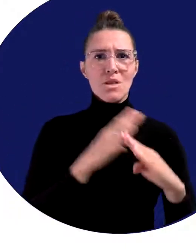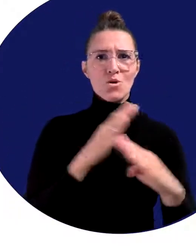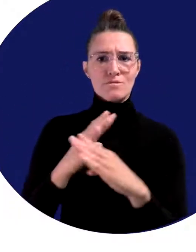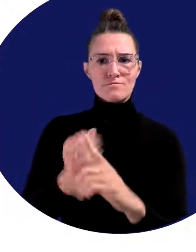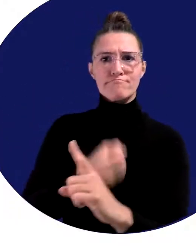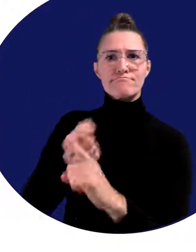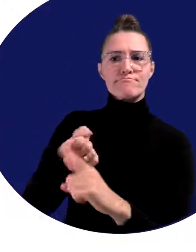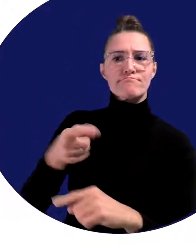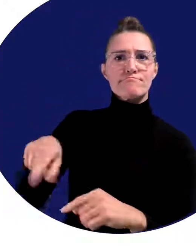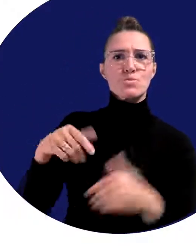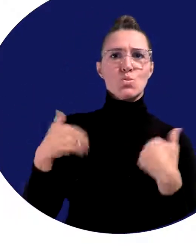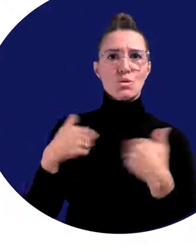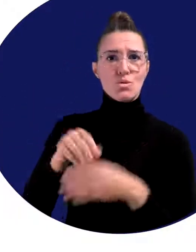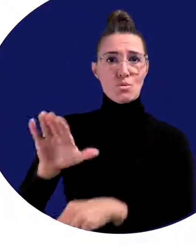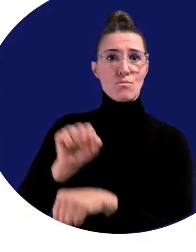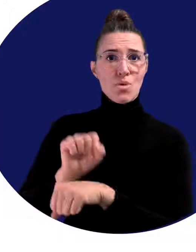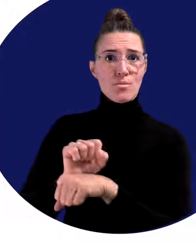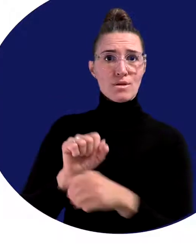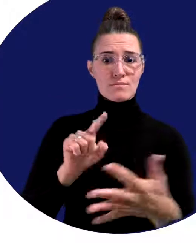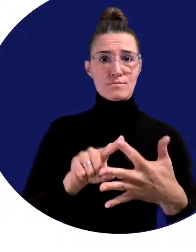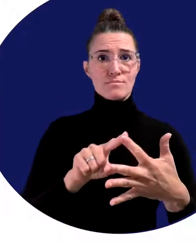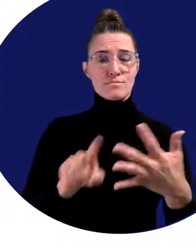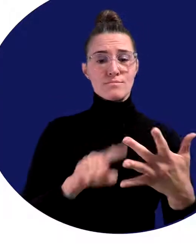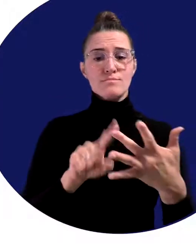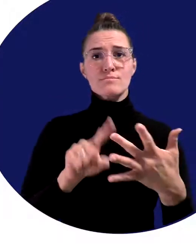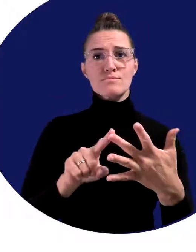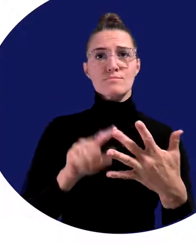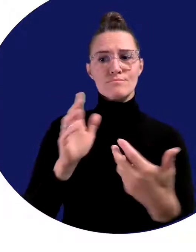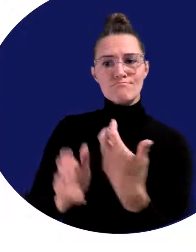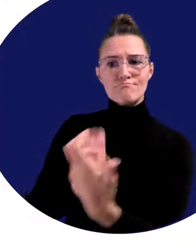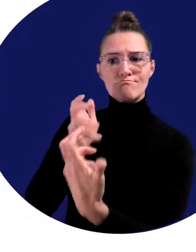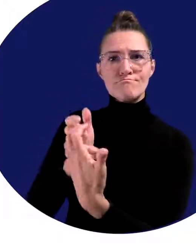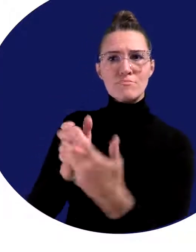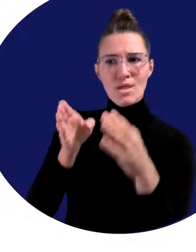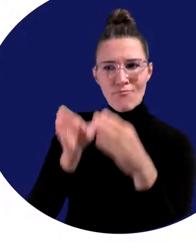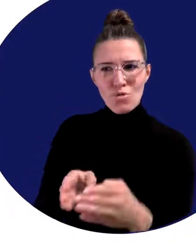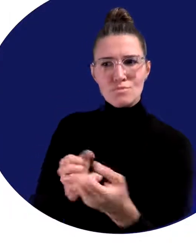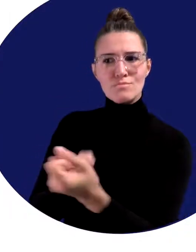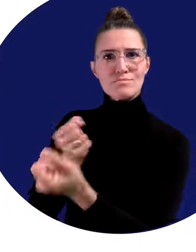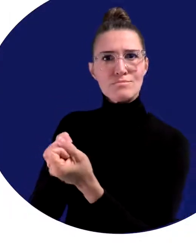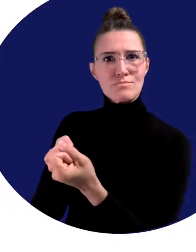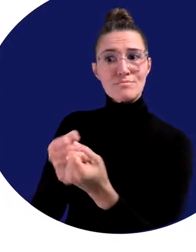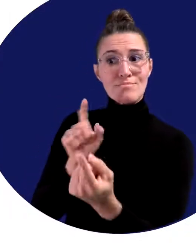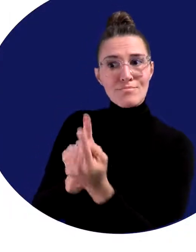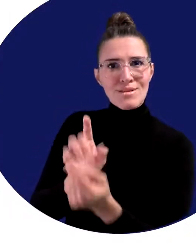3) Provide individualized support that meets the unique strengths and needs of each youth.